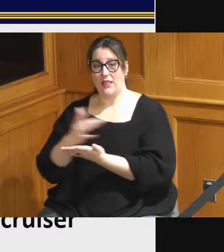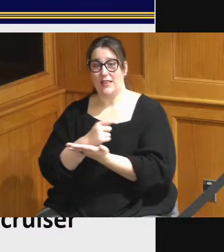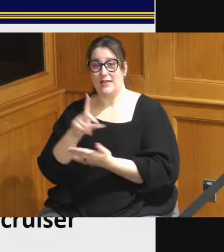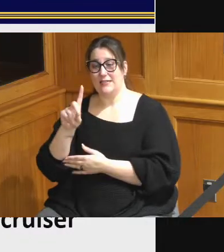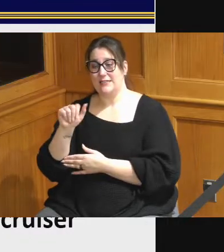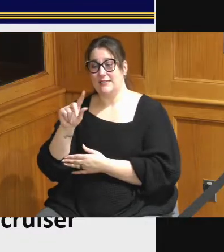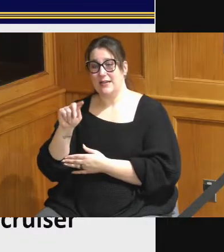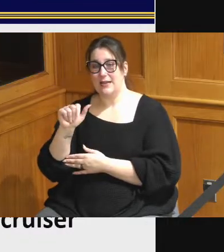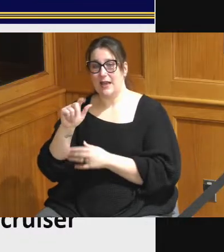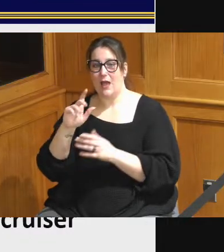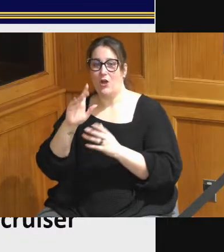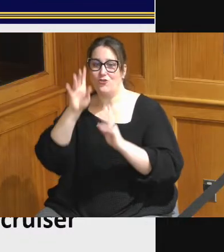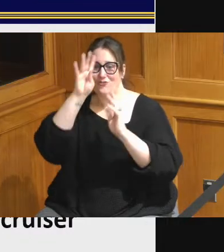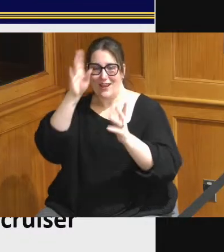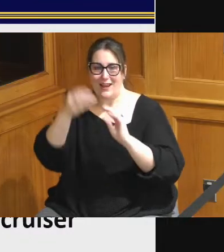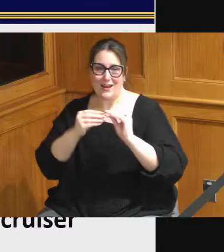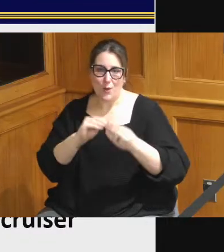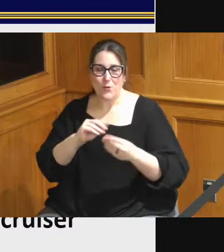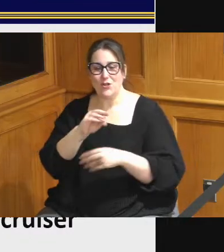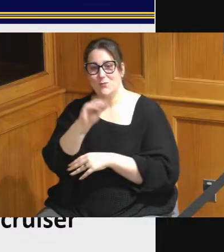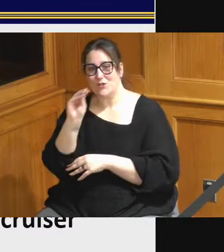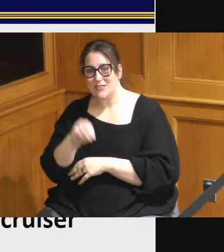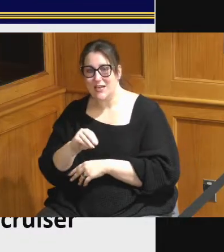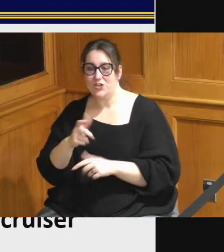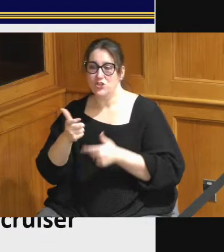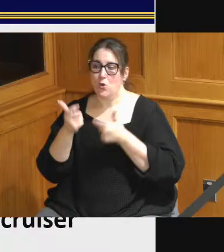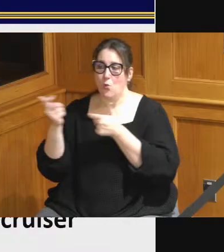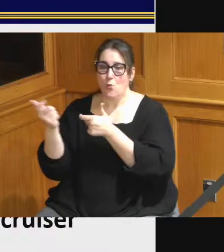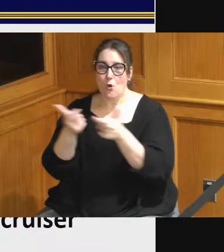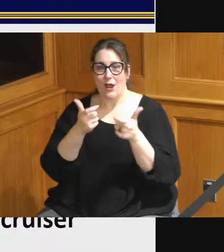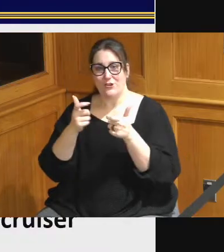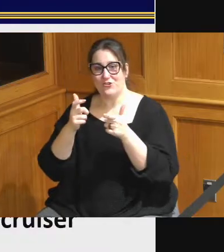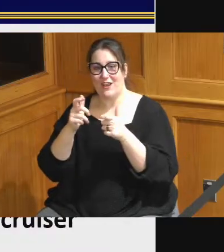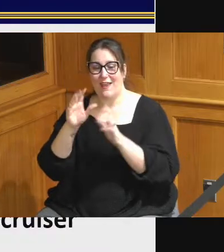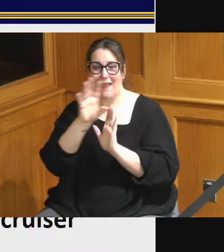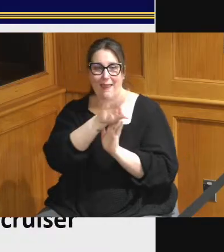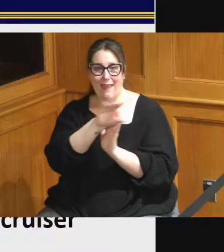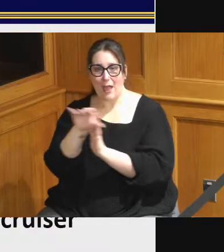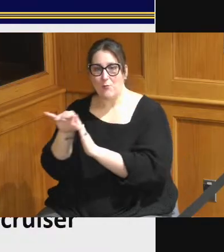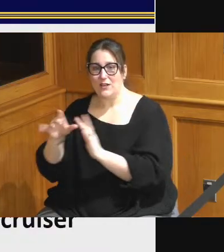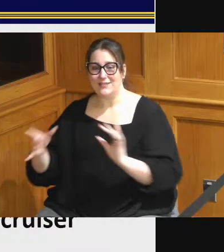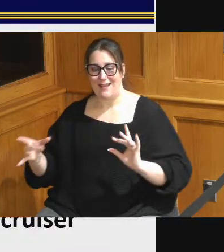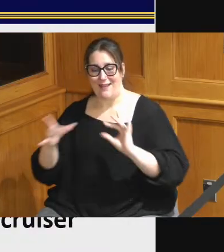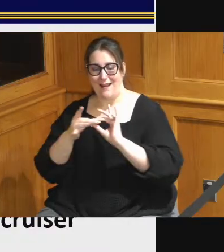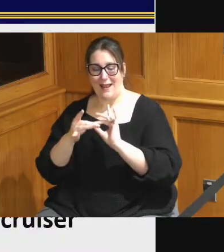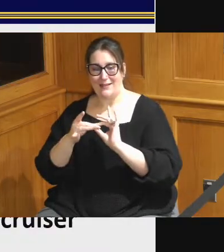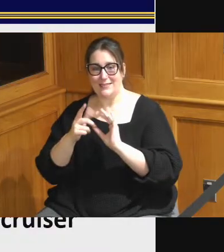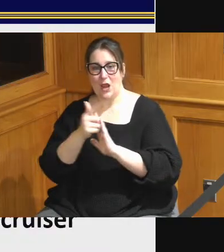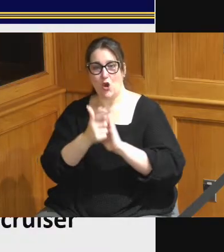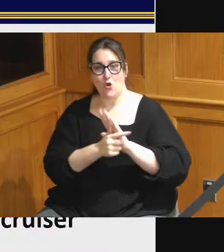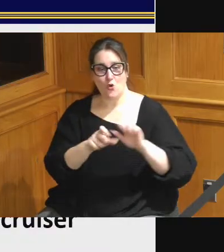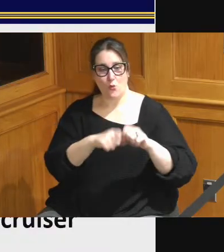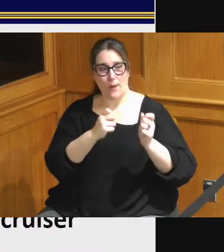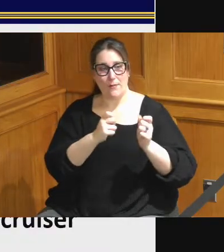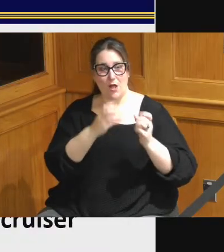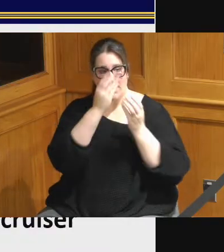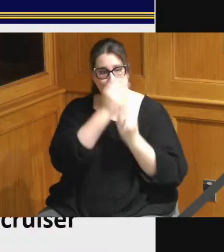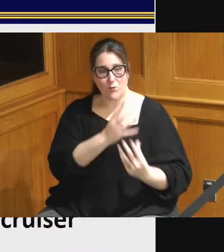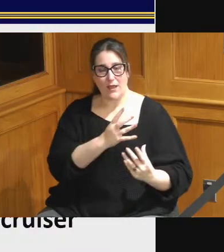and percentages and also watching cameras and connecting criminal information that our deputies